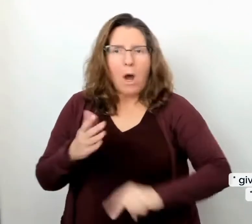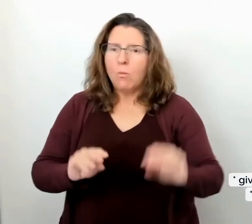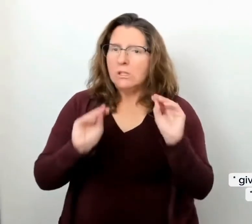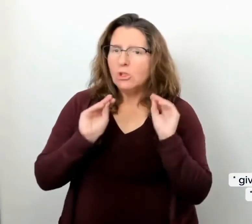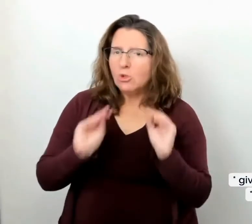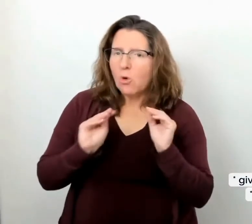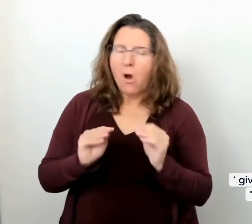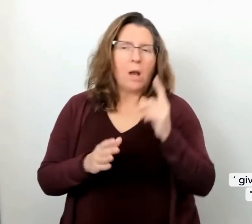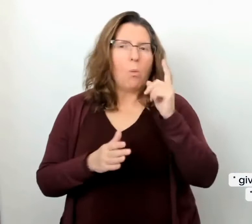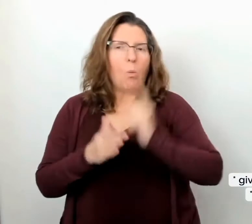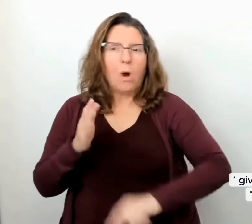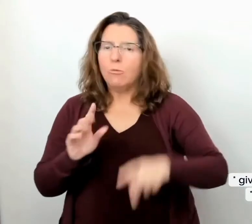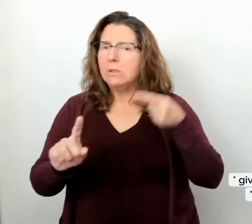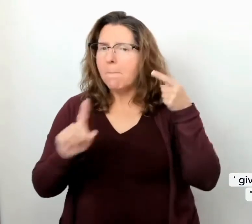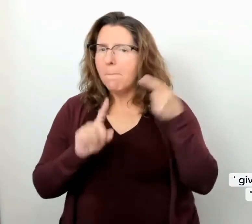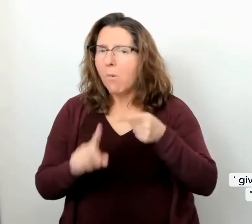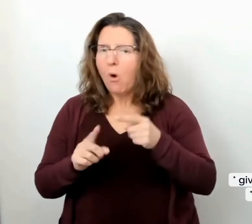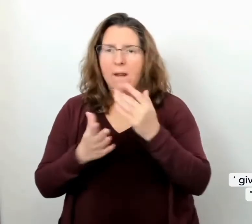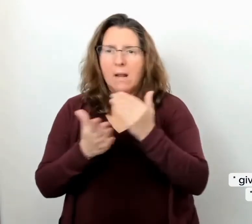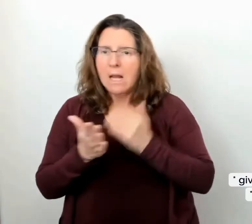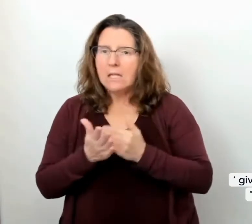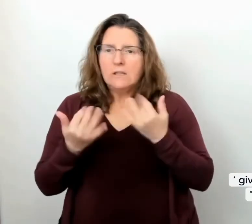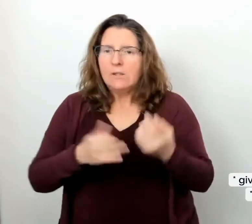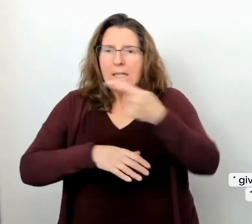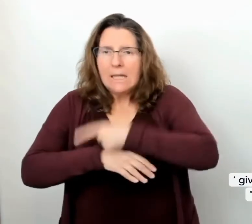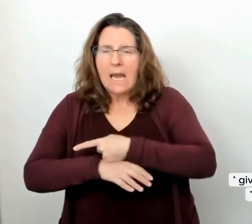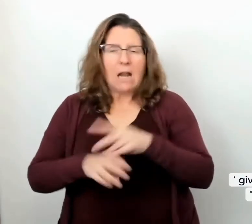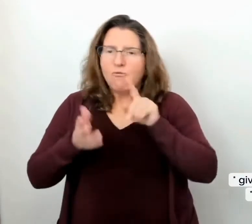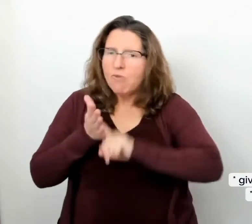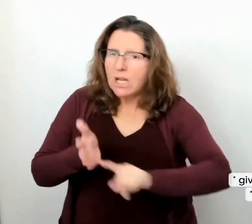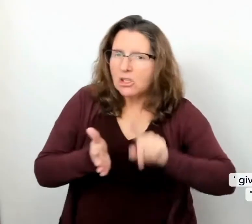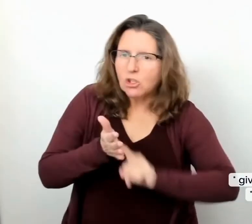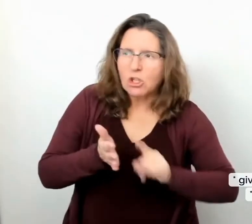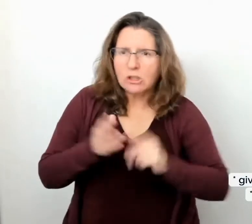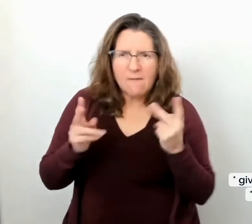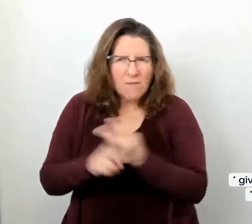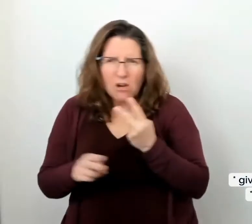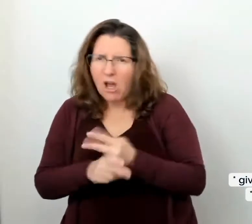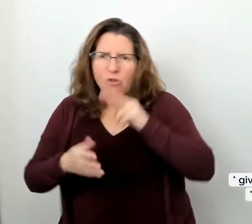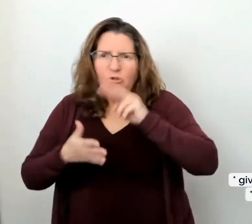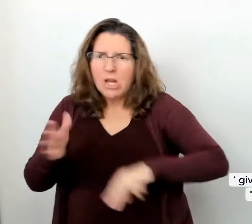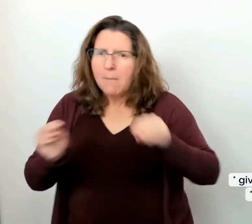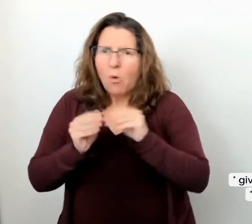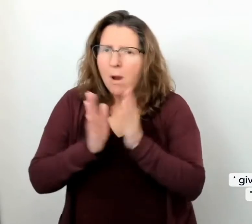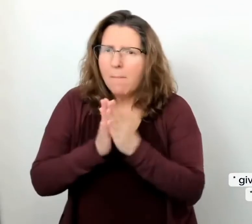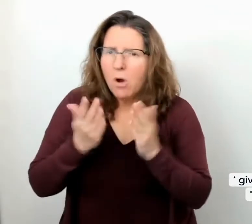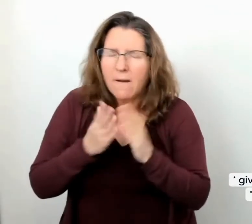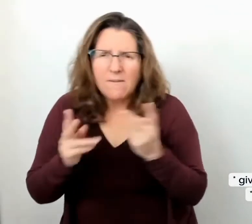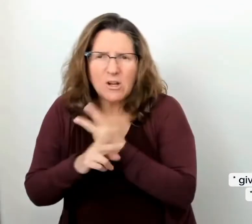I would do extra research, read more than just my textbooks in order to understand better